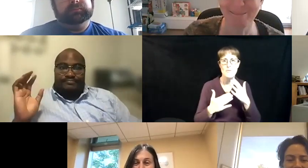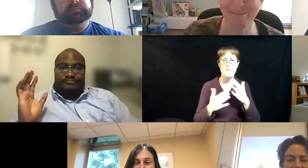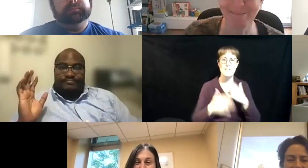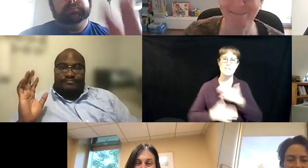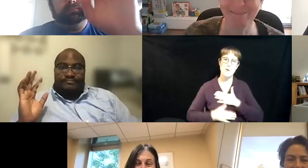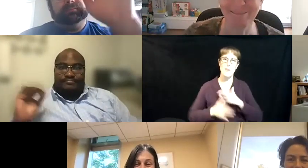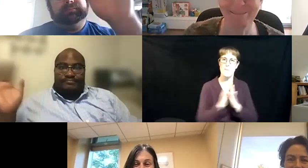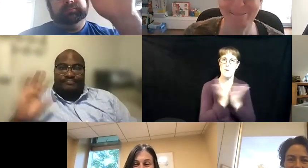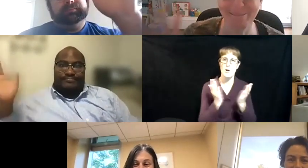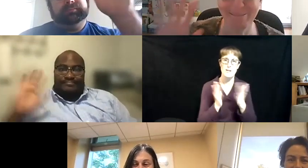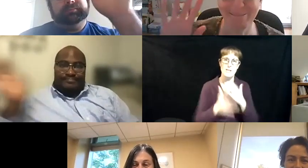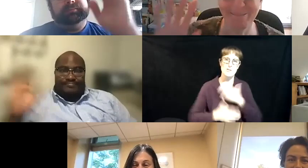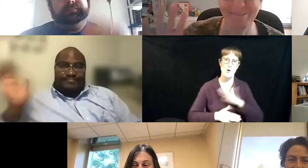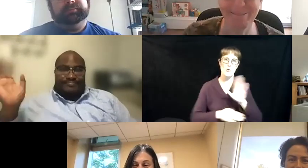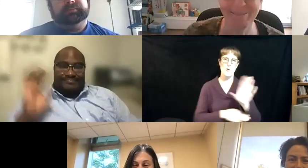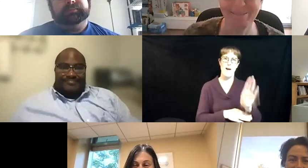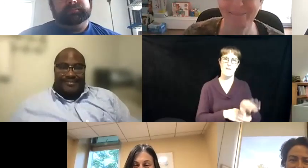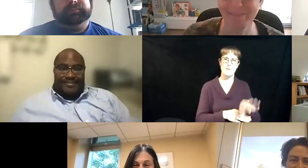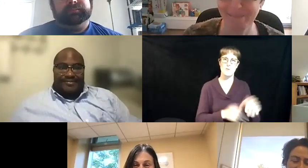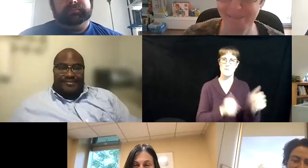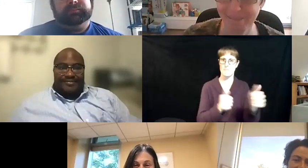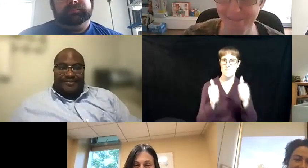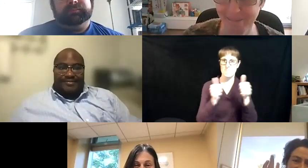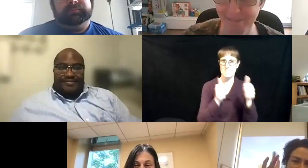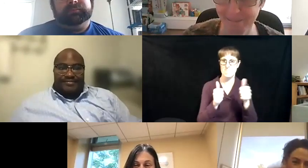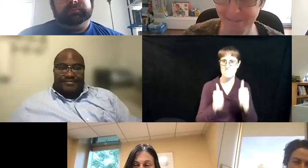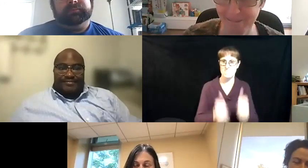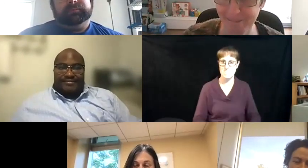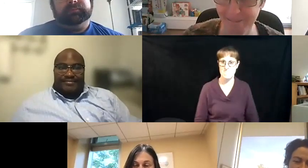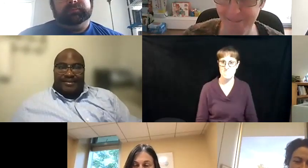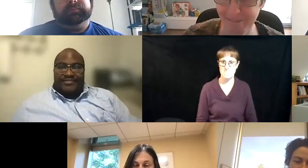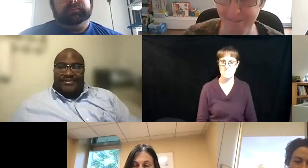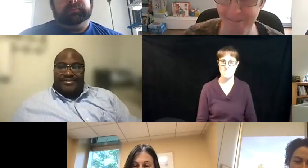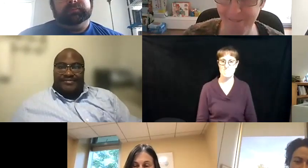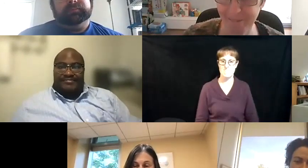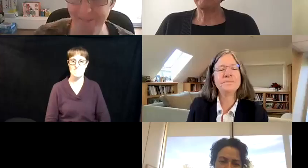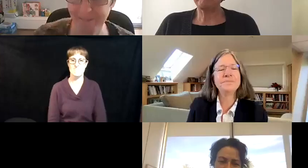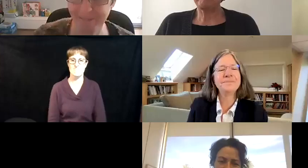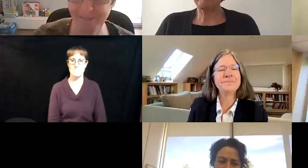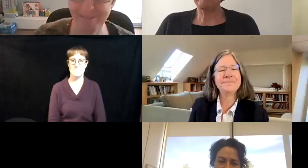Thanks, bye.